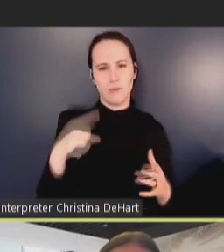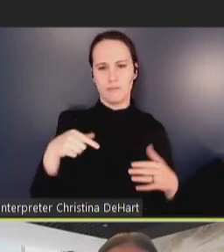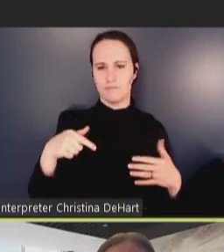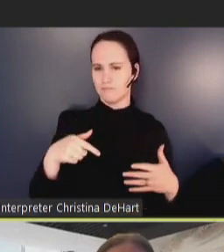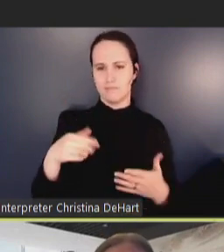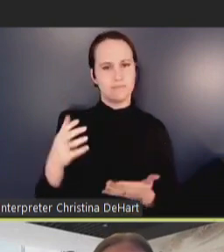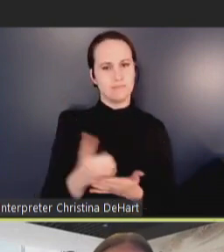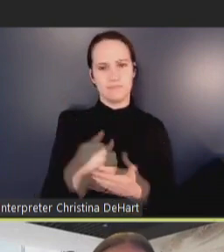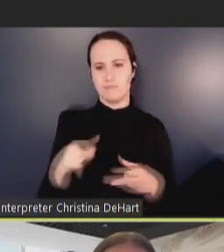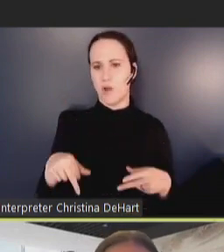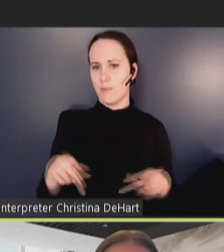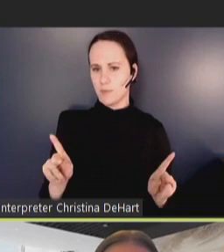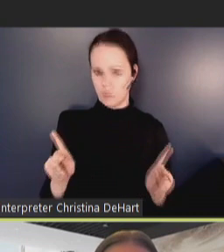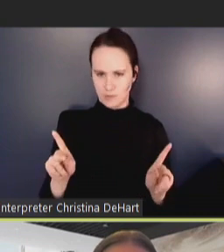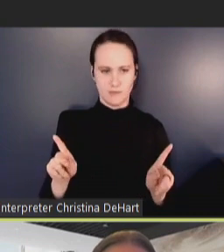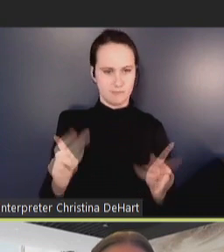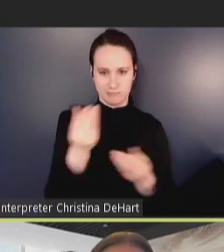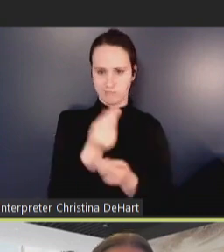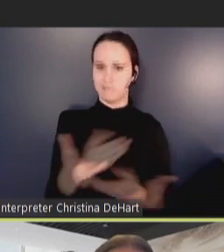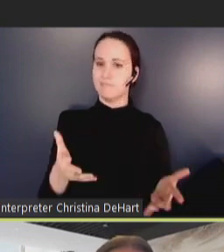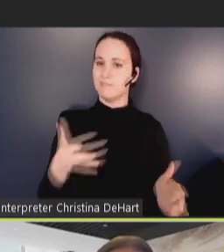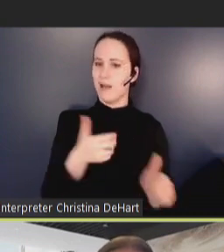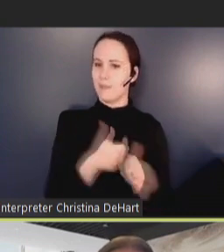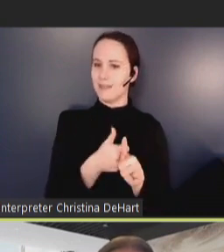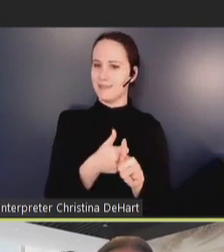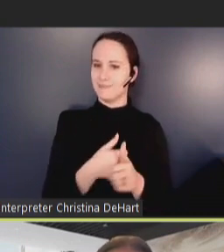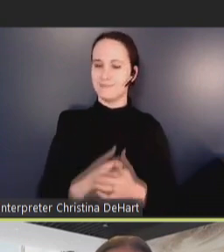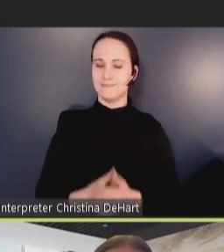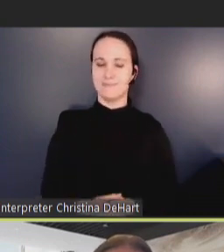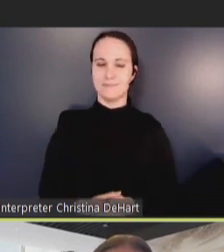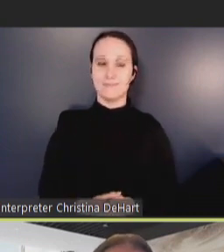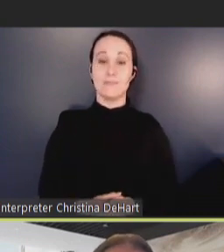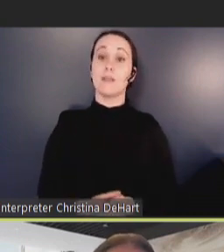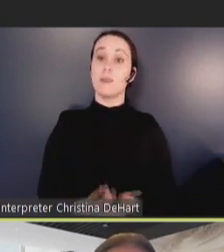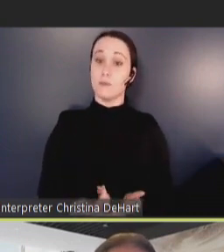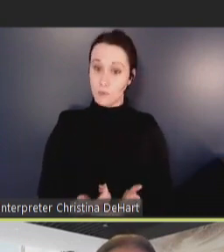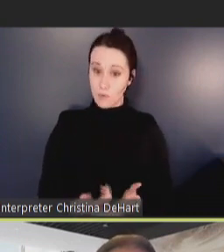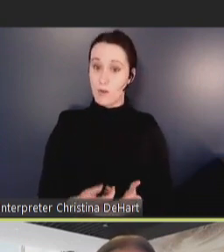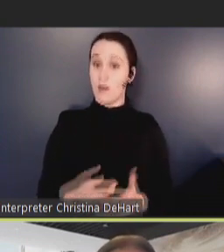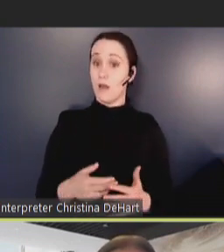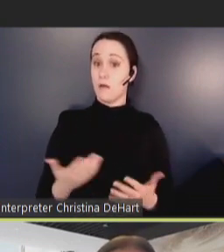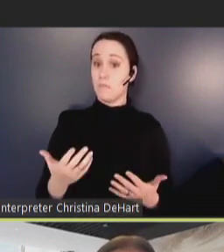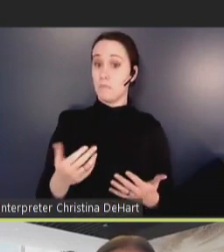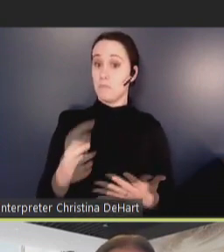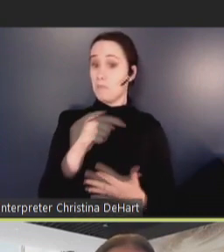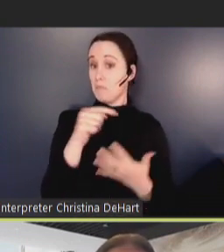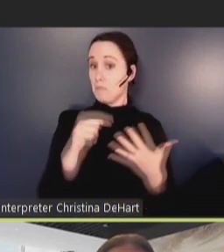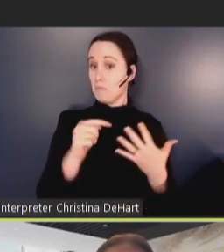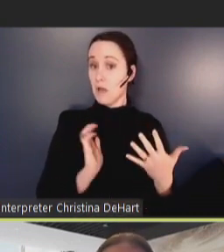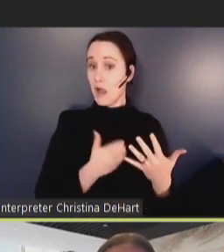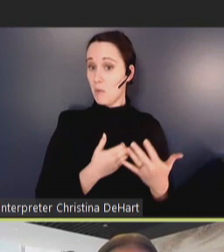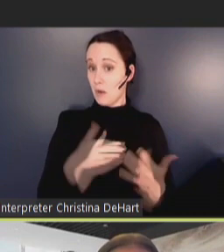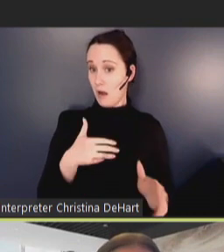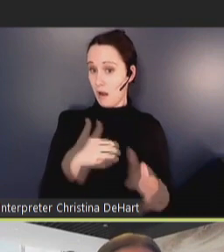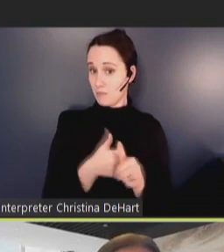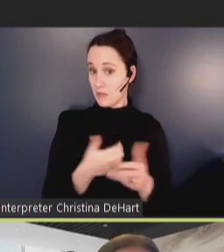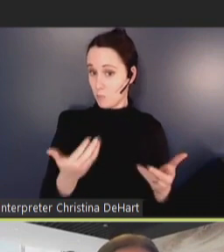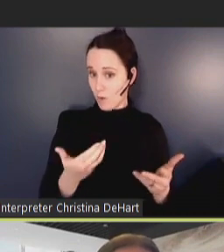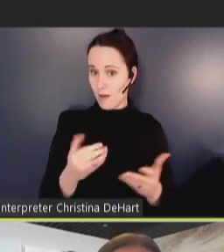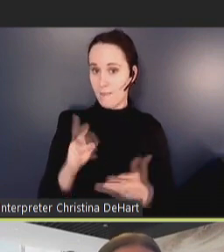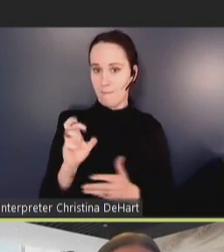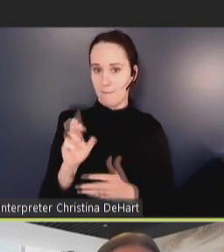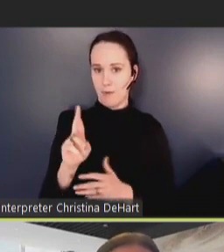to give you our updates. So, some highlights from our written updates are that BARDA is the premier